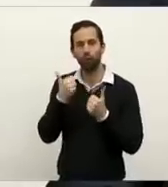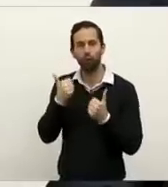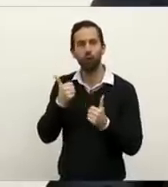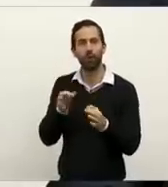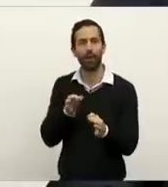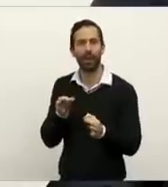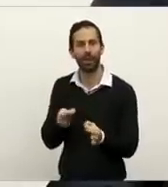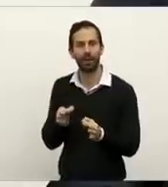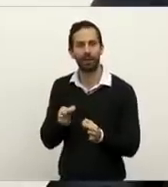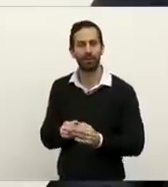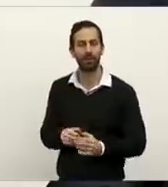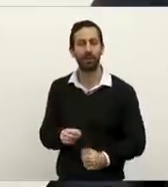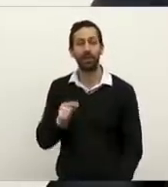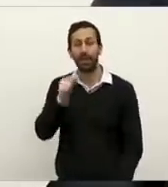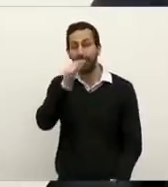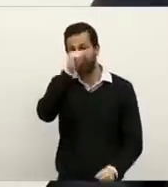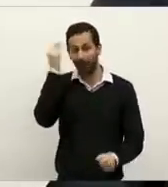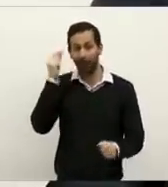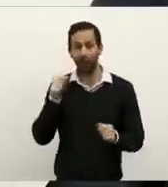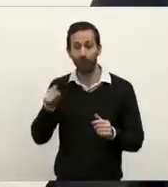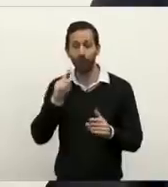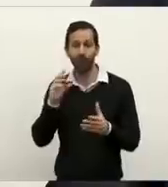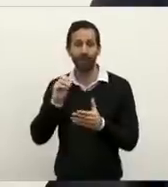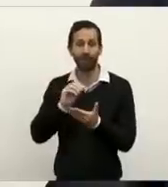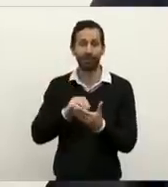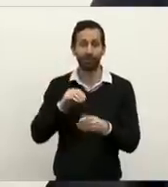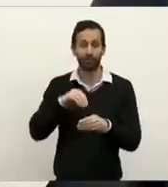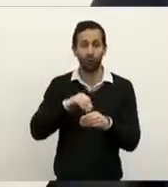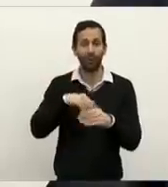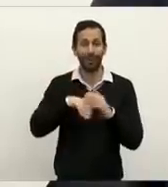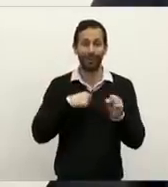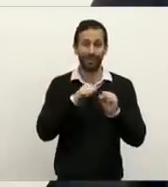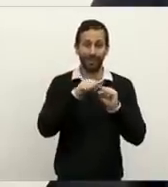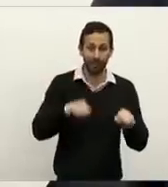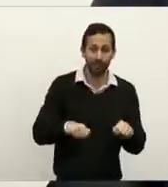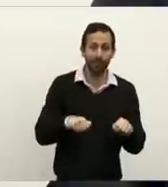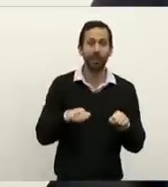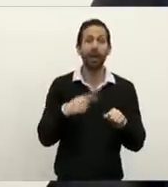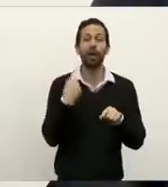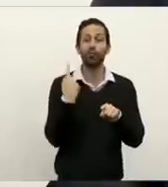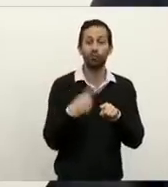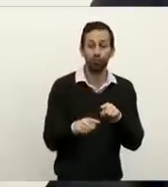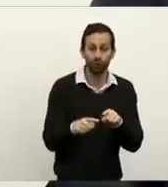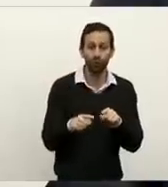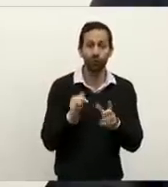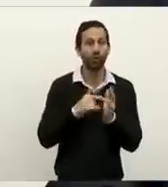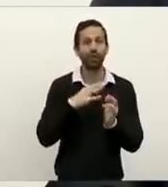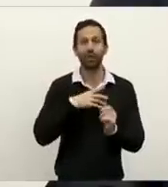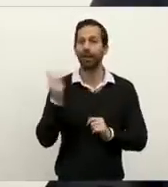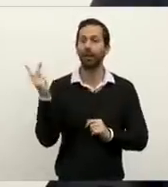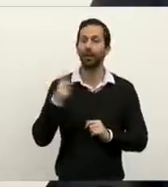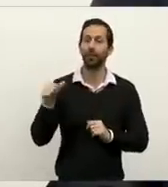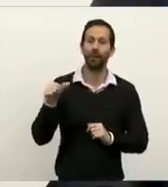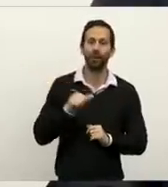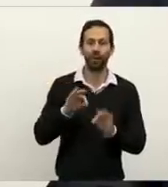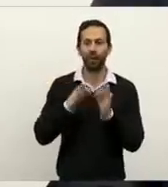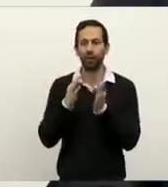The aim is that that will all be in our systems, and will then be approved, so then they don't need to come back to the agency for any further approvals.